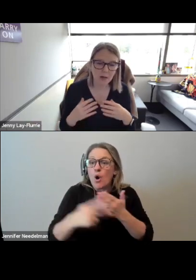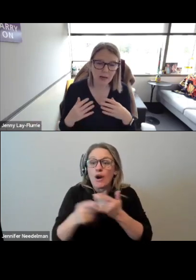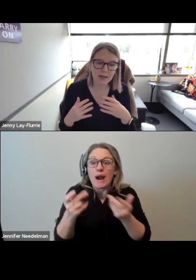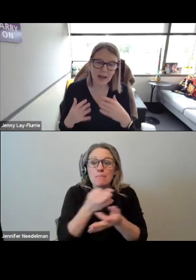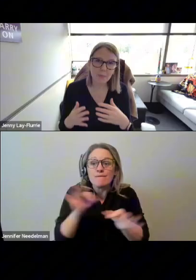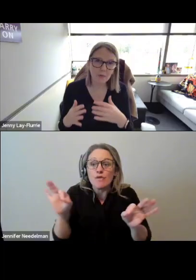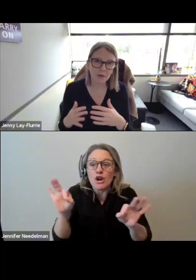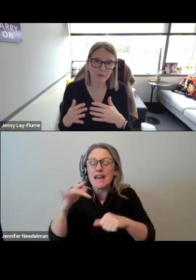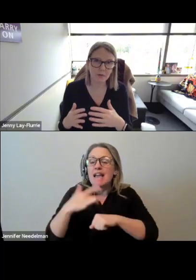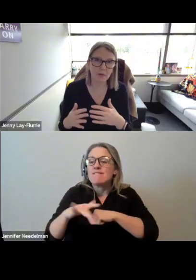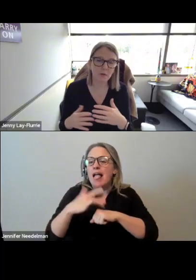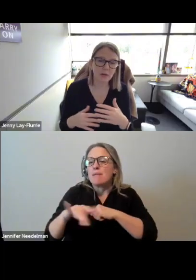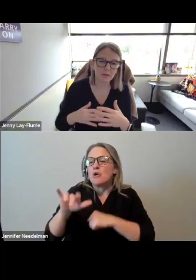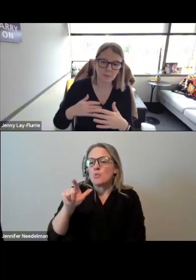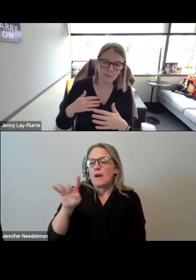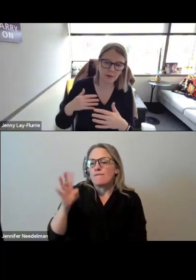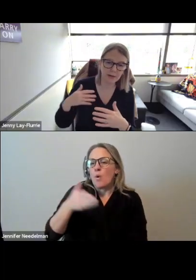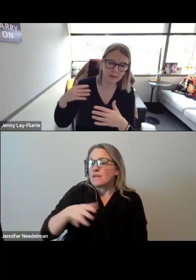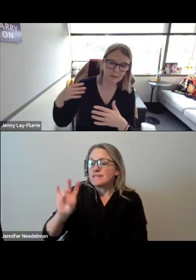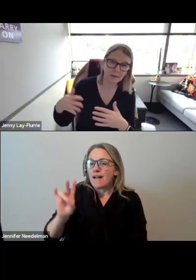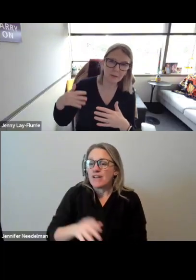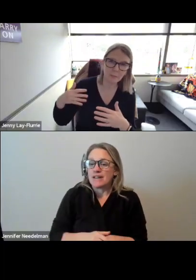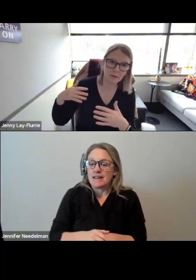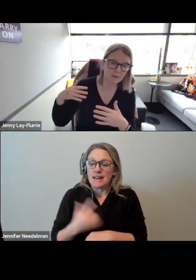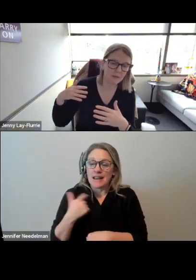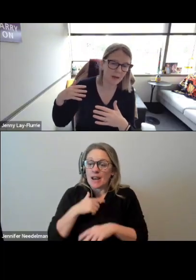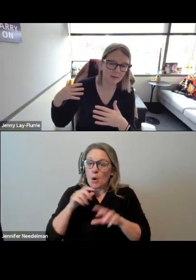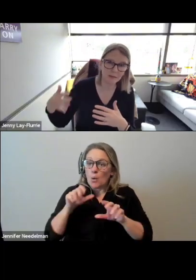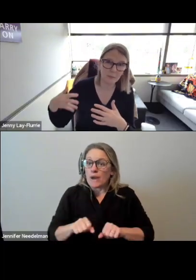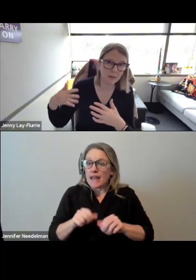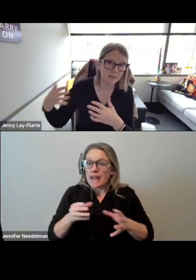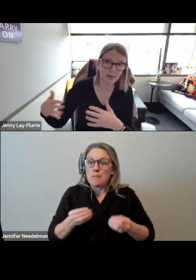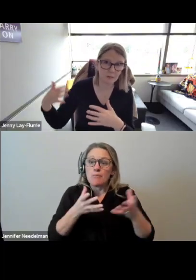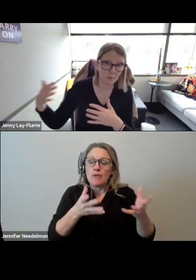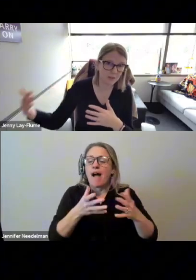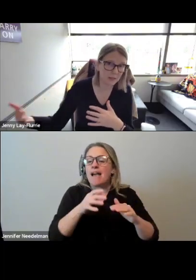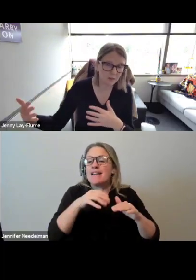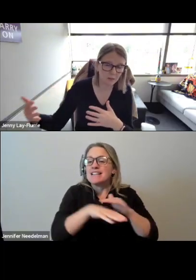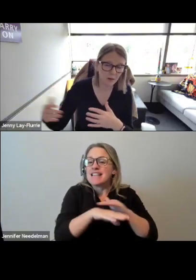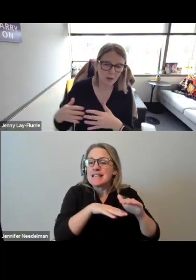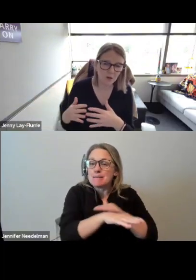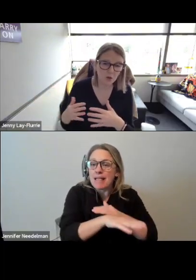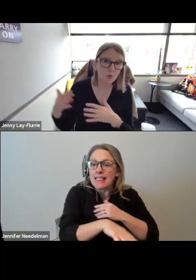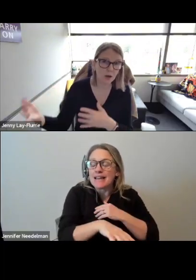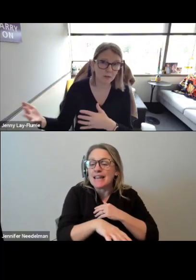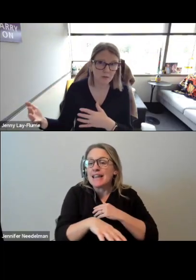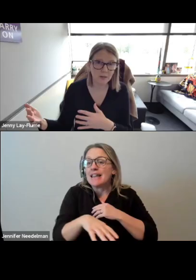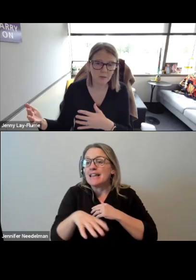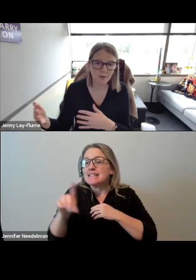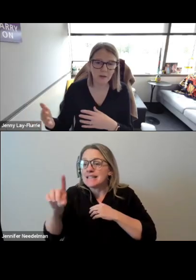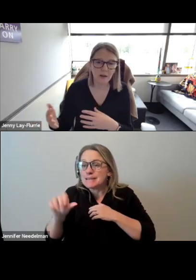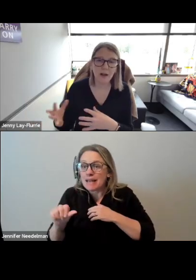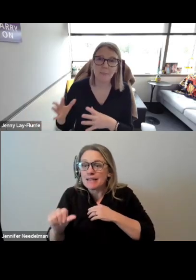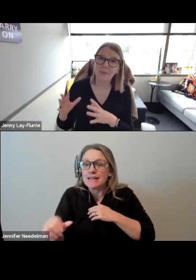And what it enables us to do is to provide accessibility and disability expertise to customers.